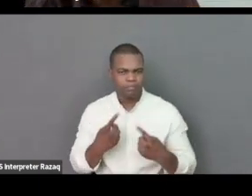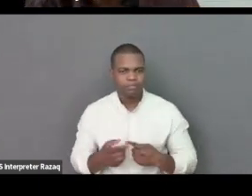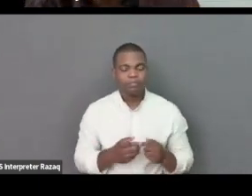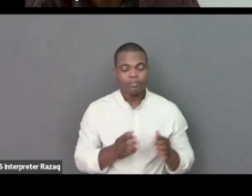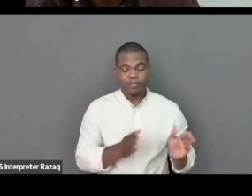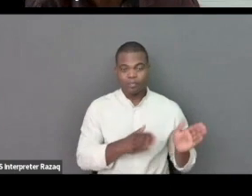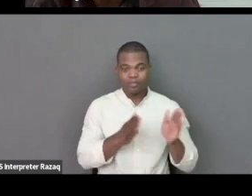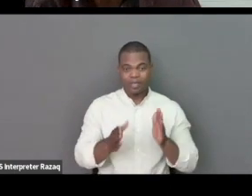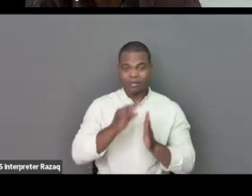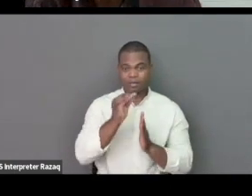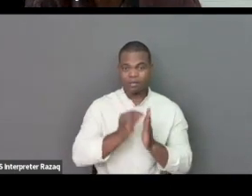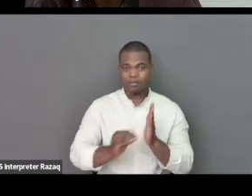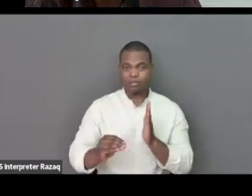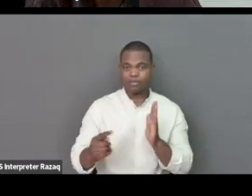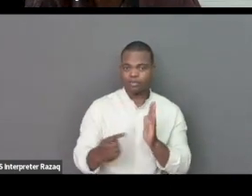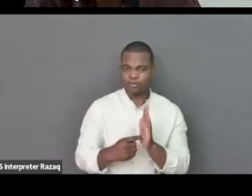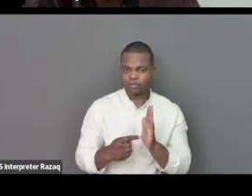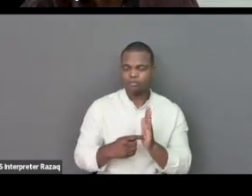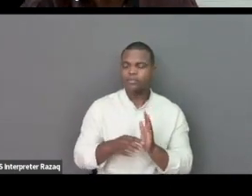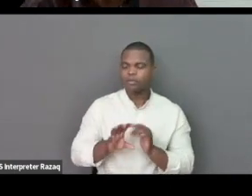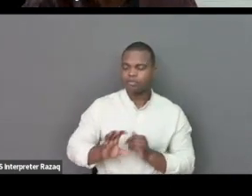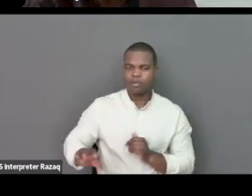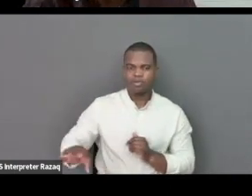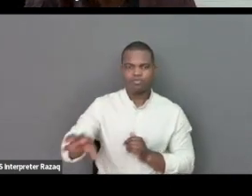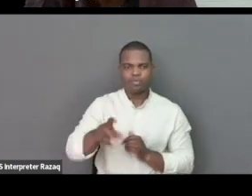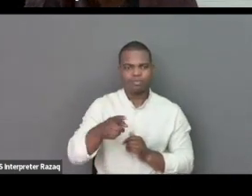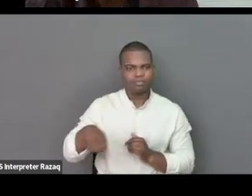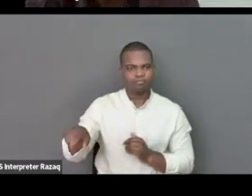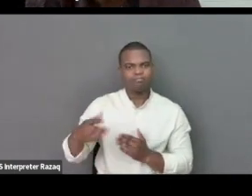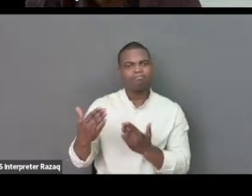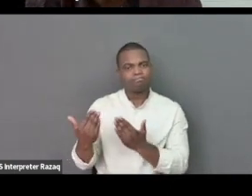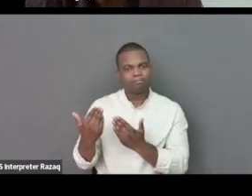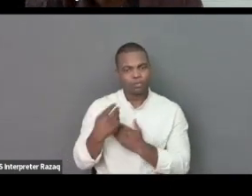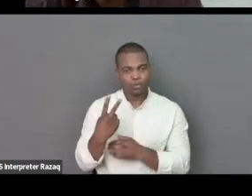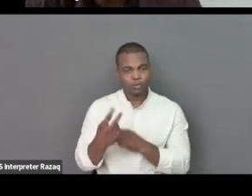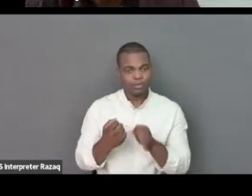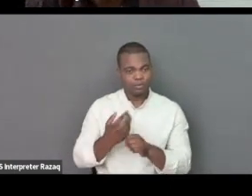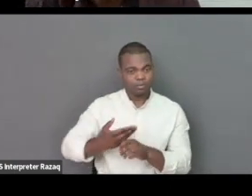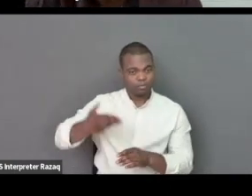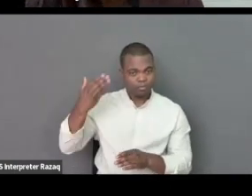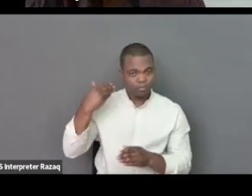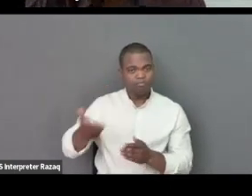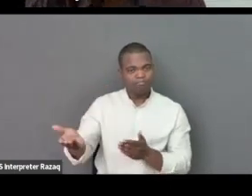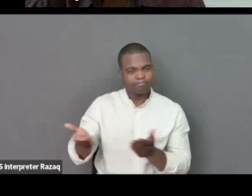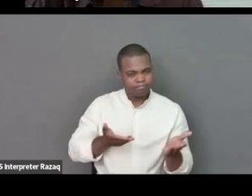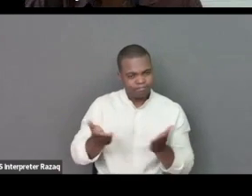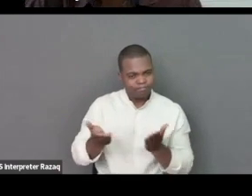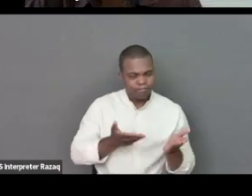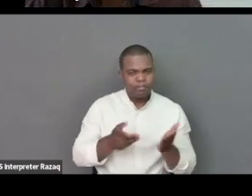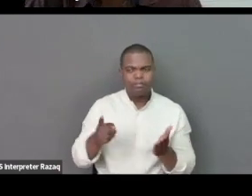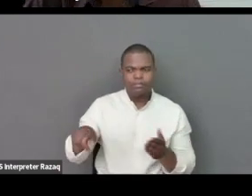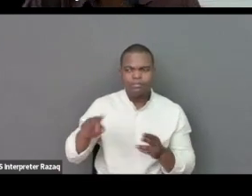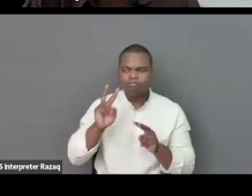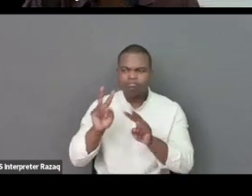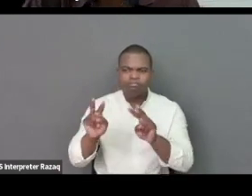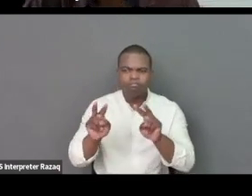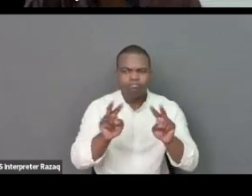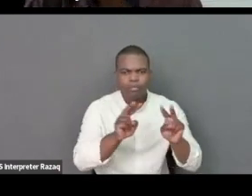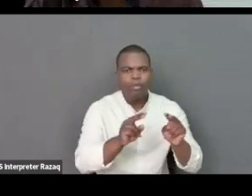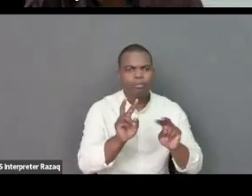and there's a really good communication, usually, between the public sector bodies and the monitoring agencies. Then, we've